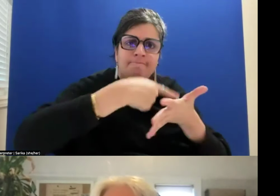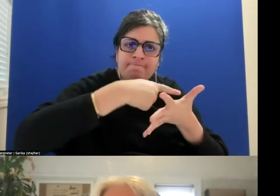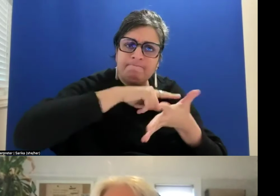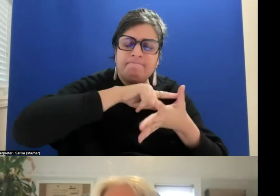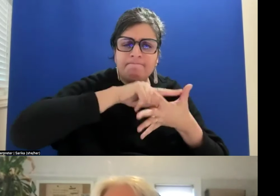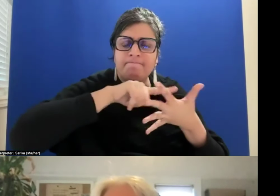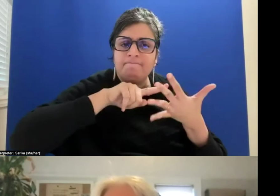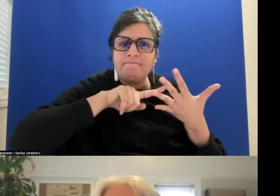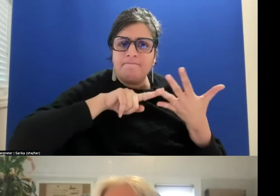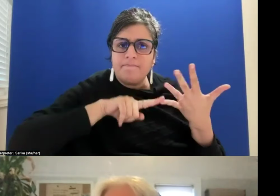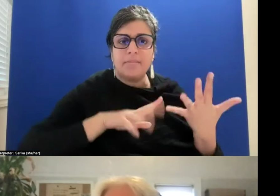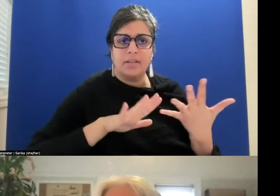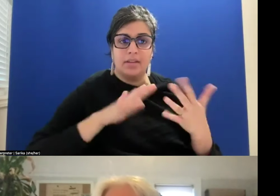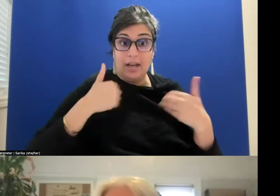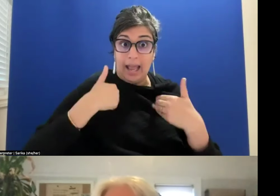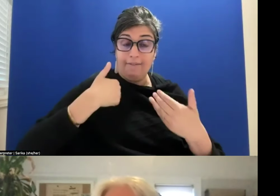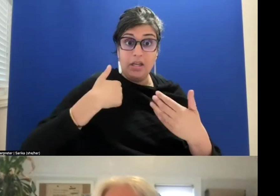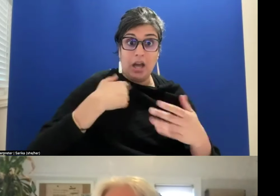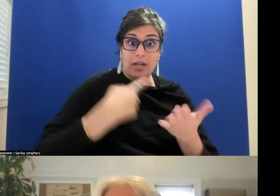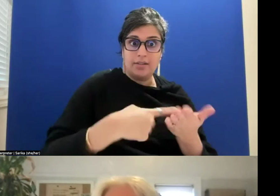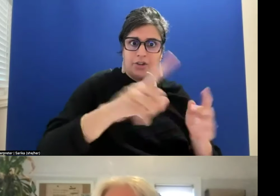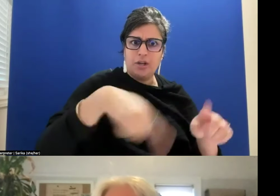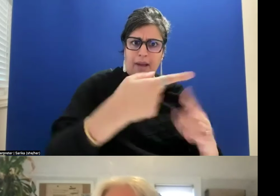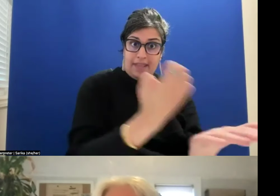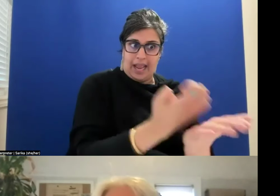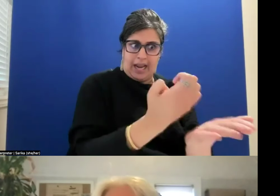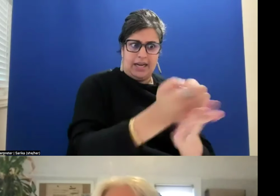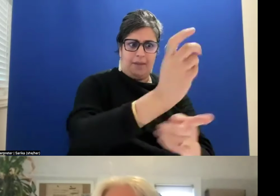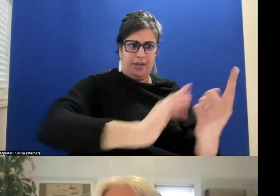having an economic discussion about it as well.